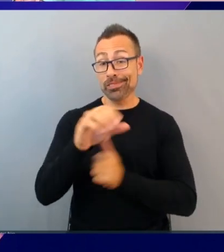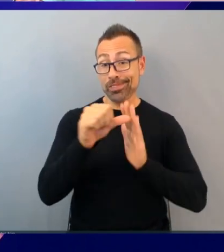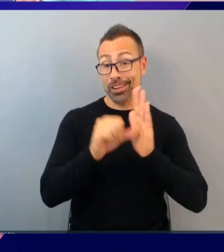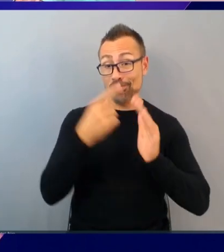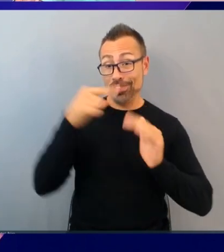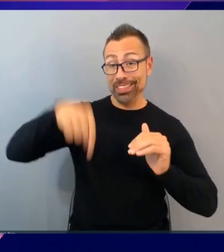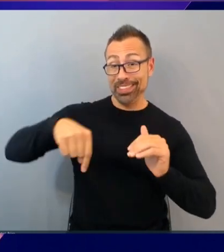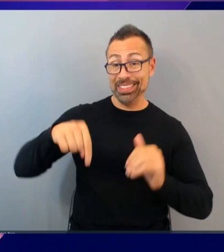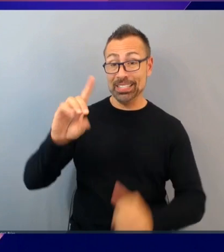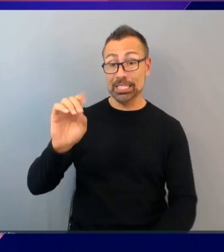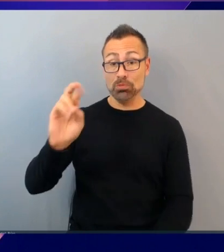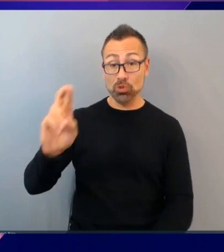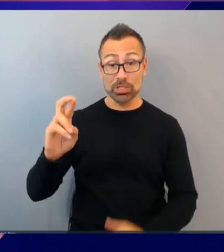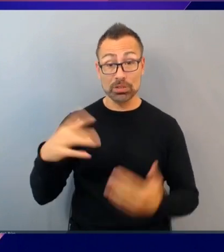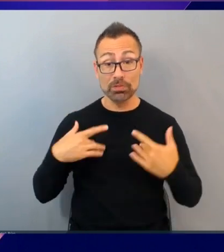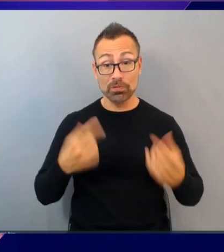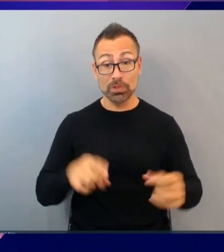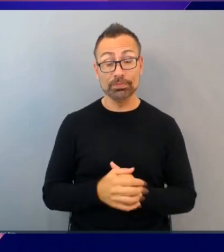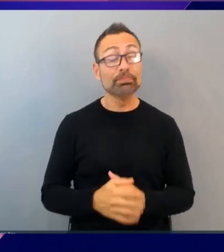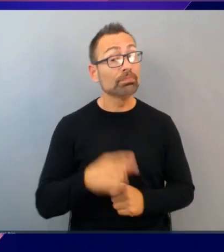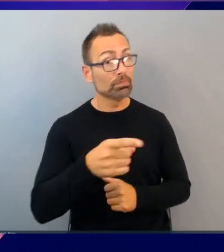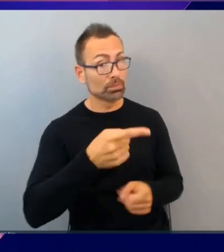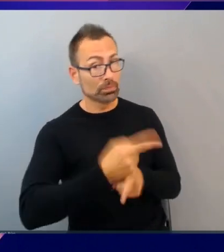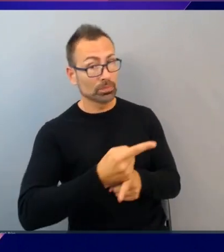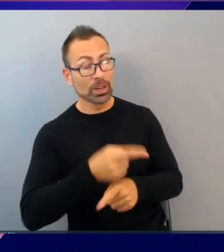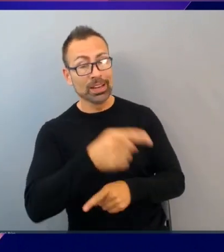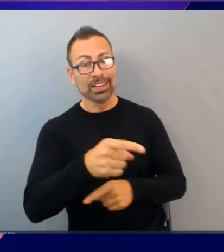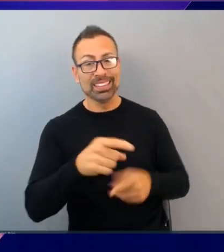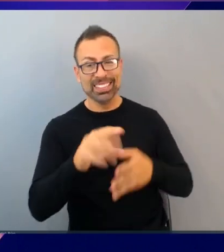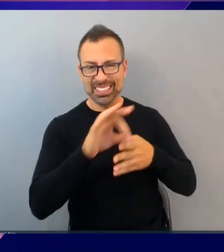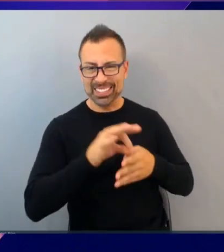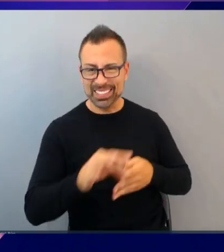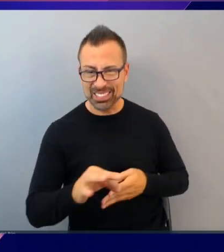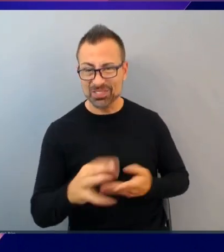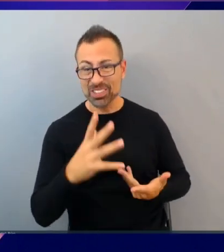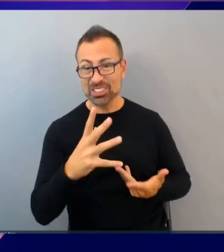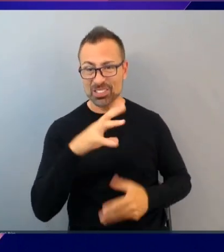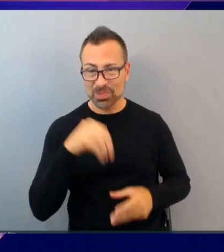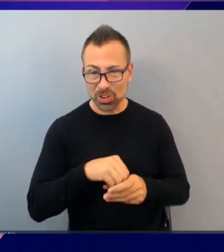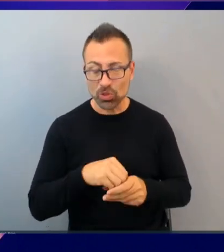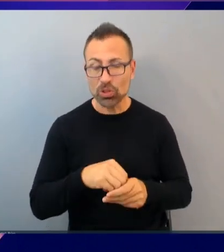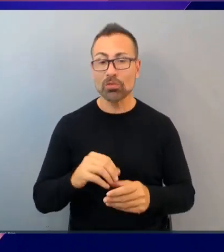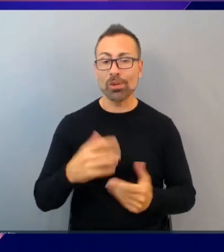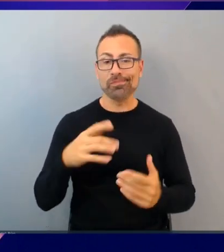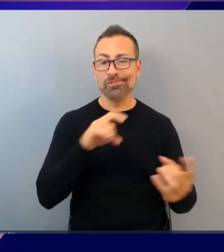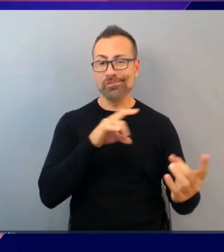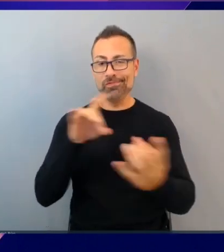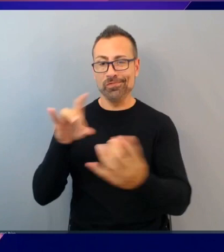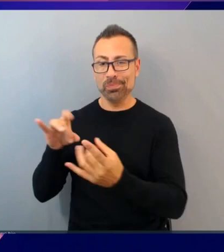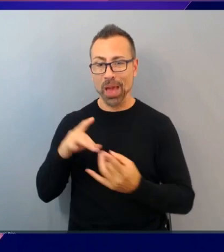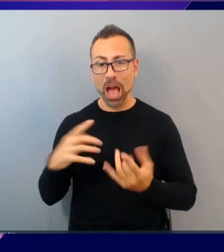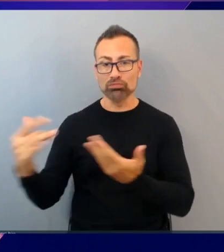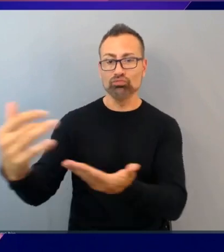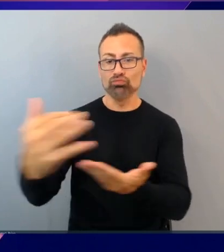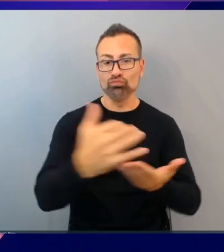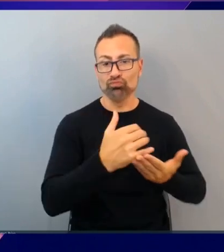Yeah, that's exactly correct. These features have been 100% built based on the feedback that we get from our top customers. And it's really about removing those barriers